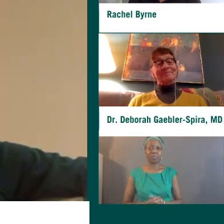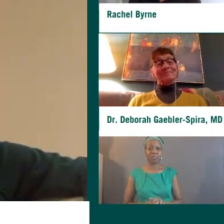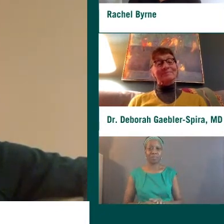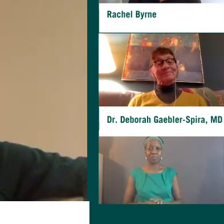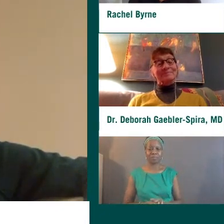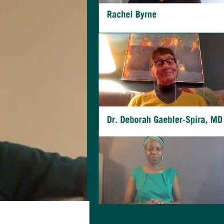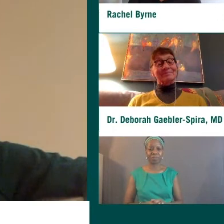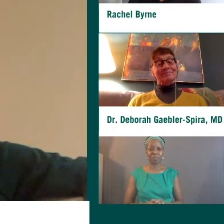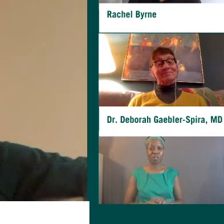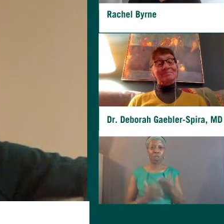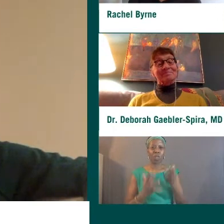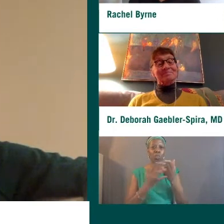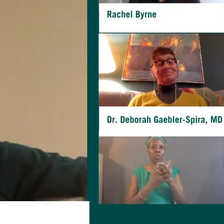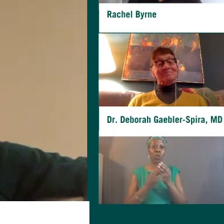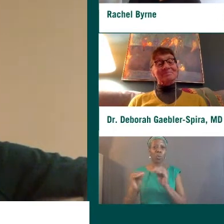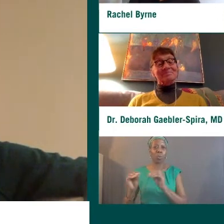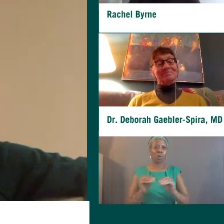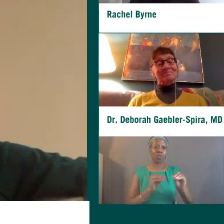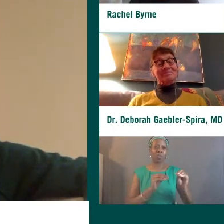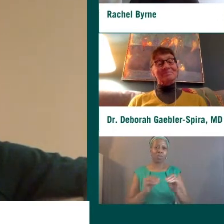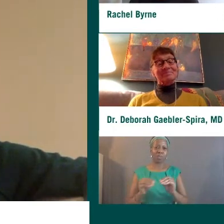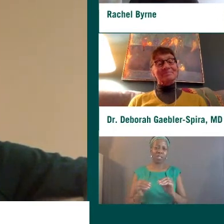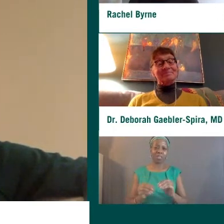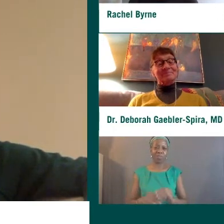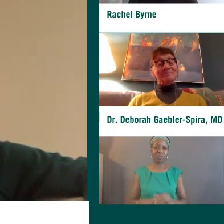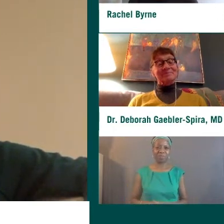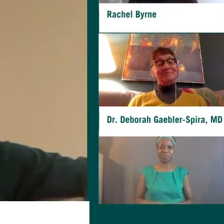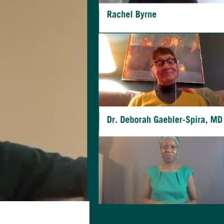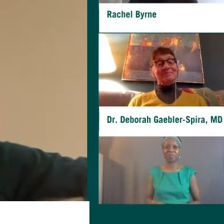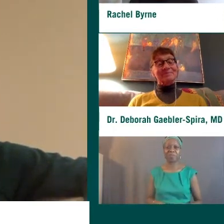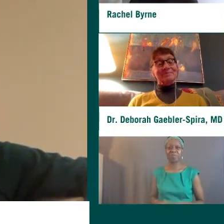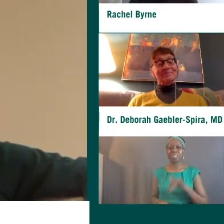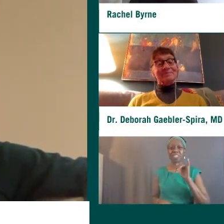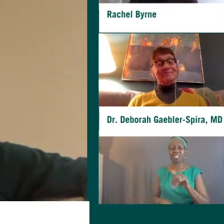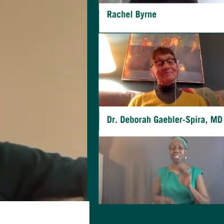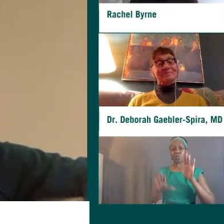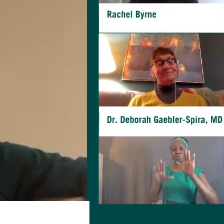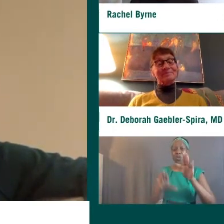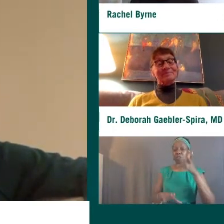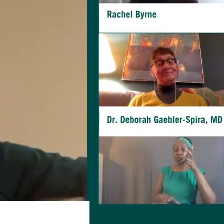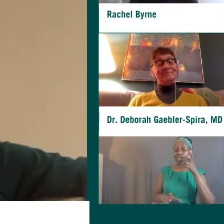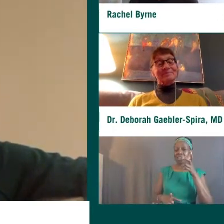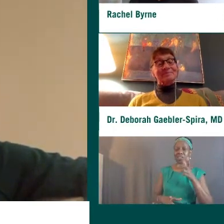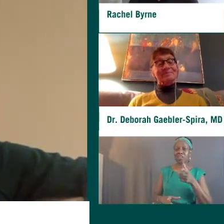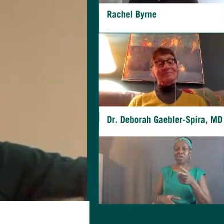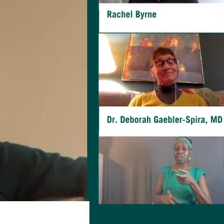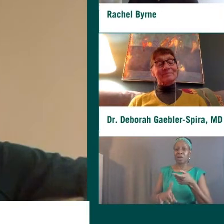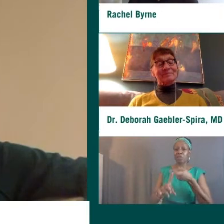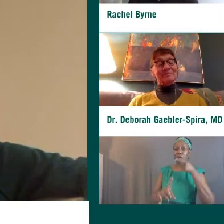And I think that's wonderful to hear actually coming from you. To say, "Yes, when I'm doing ballet these are the things that are happening.